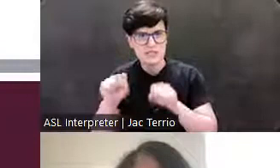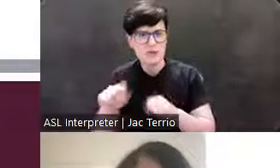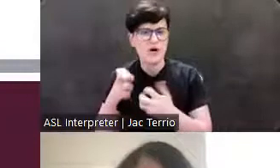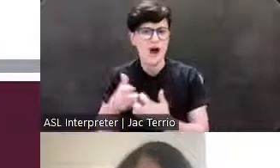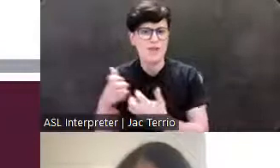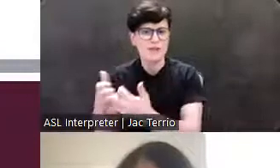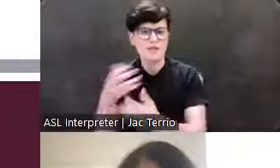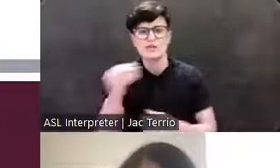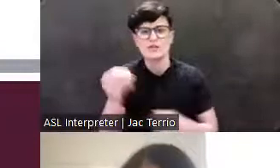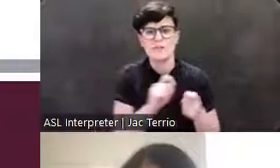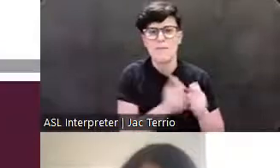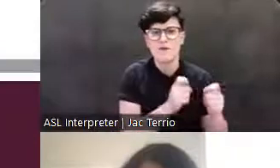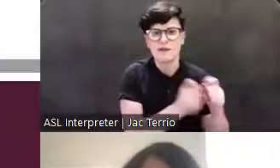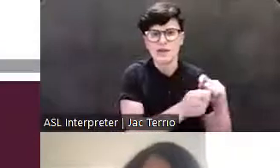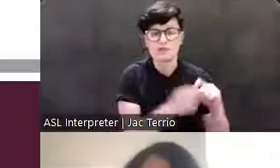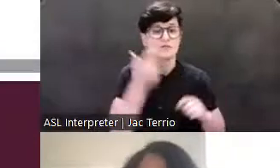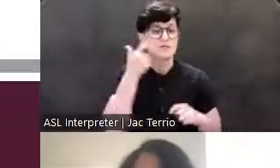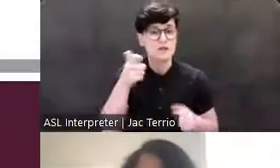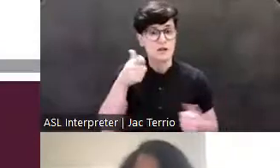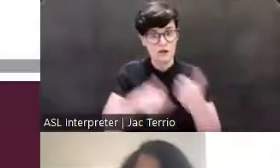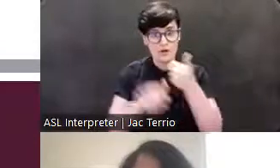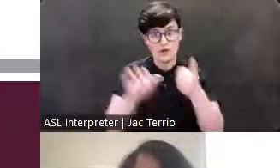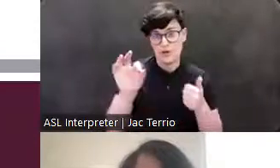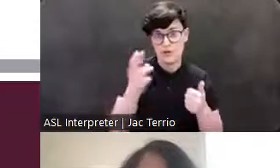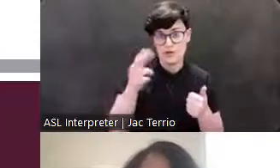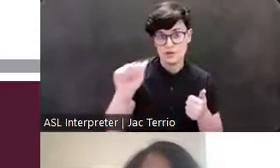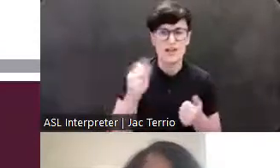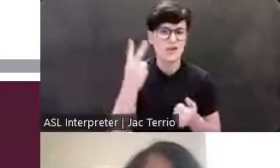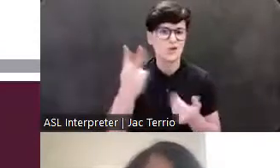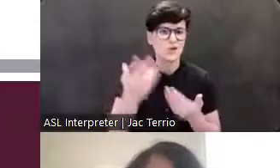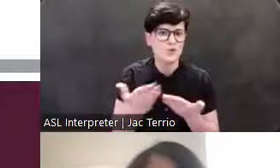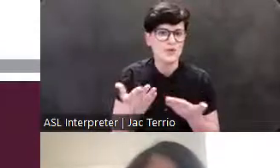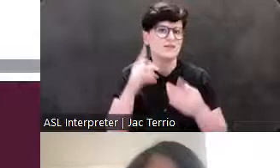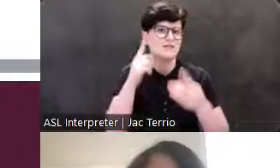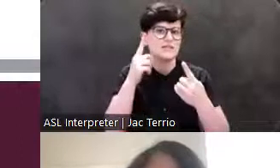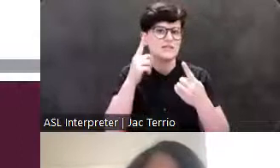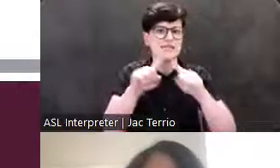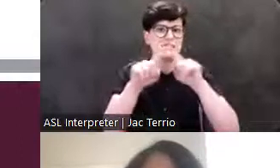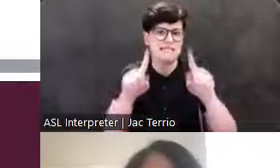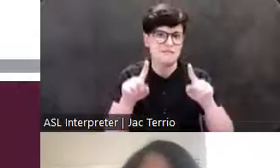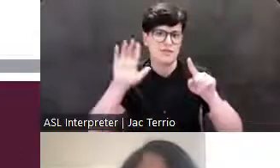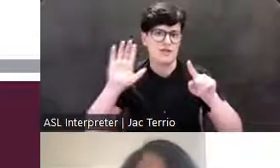Under federal fair housing Law, the two things are different.